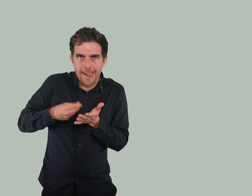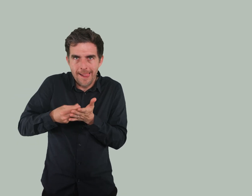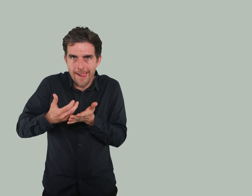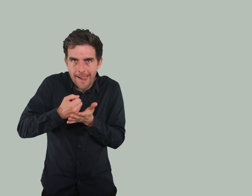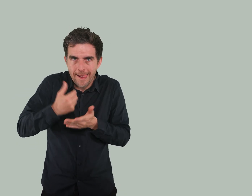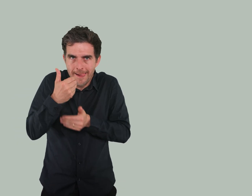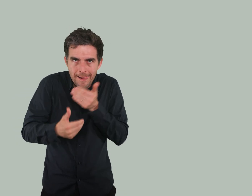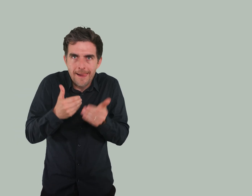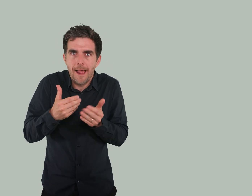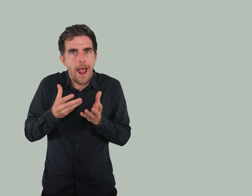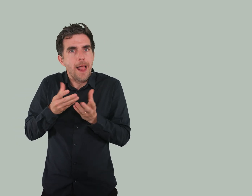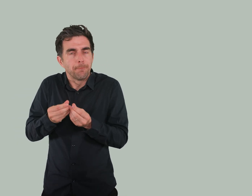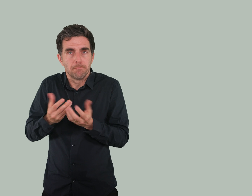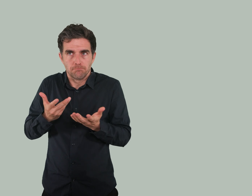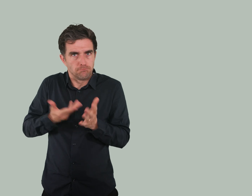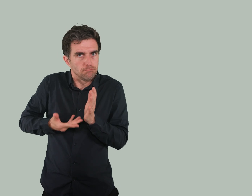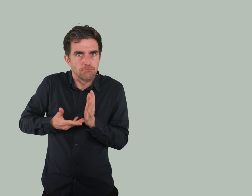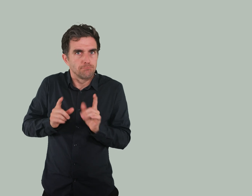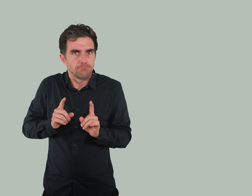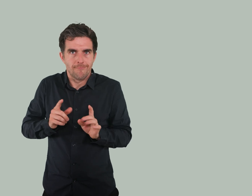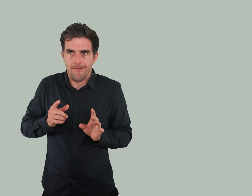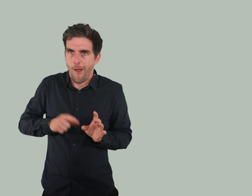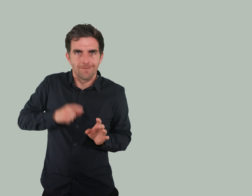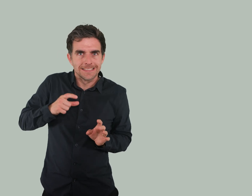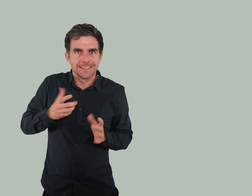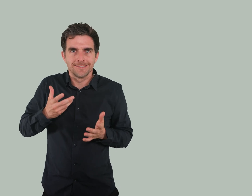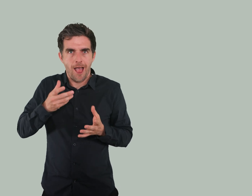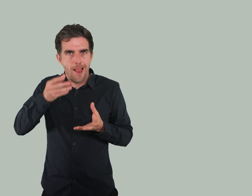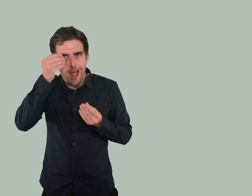They provided income, but they also helped young people build confidence,